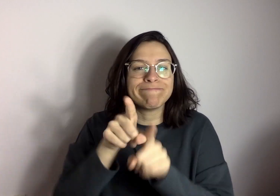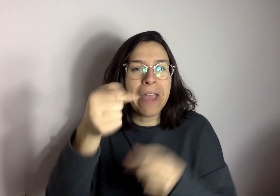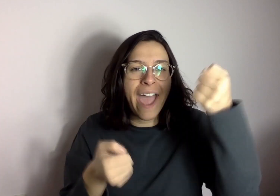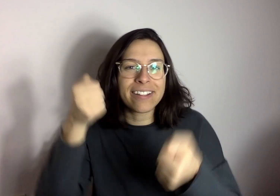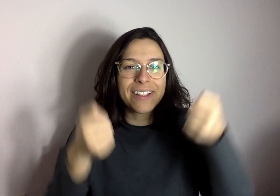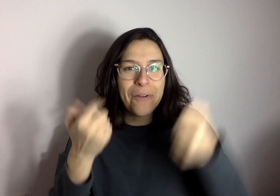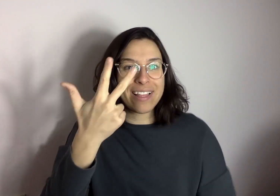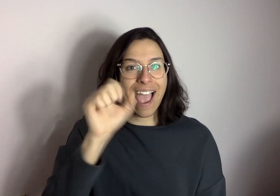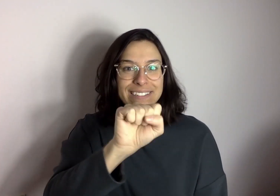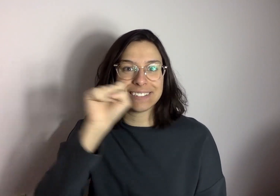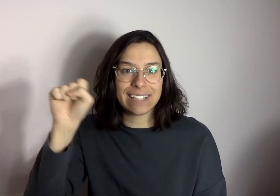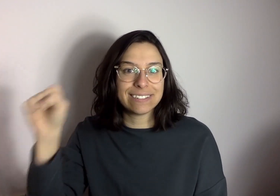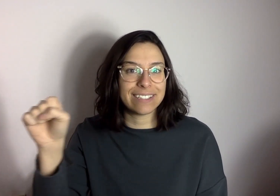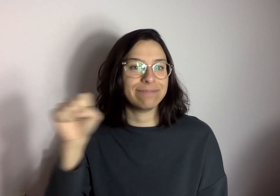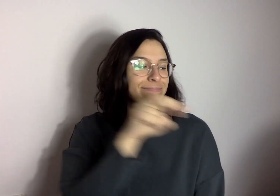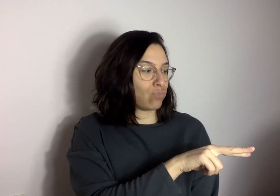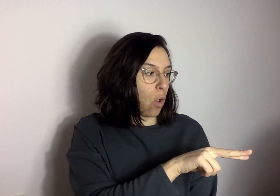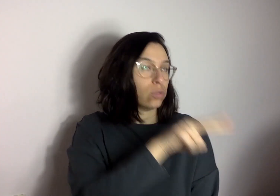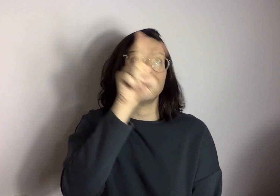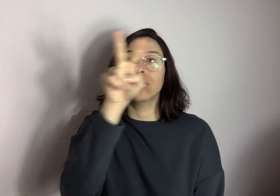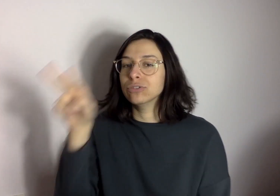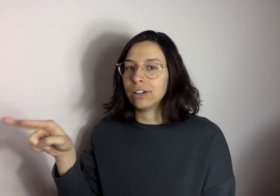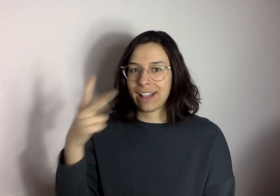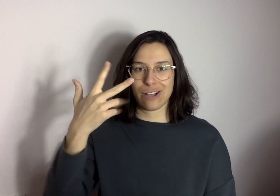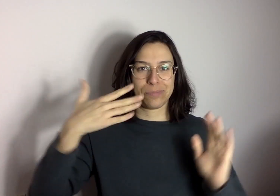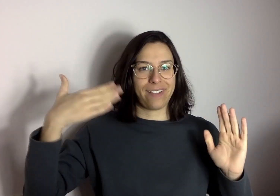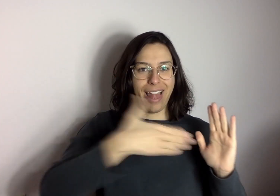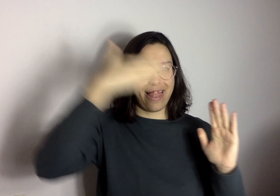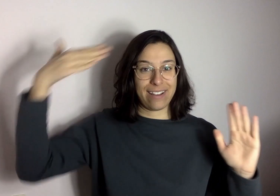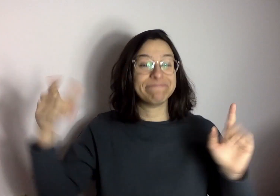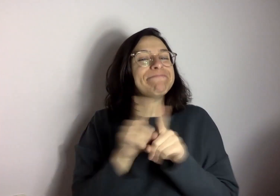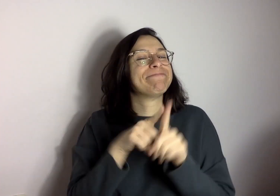…like when you drive and look into every mirror there is.